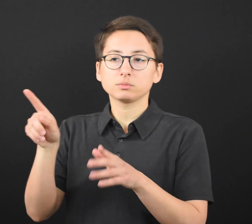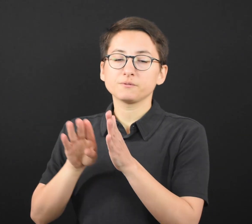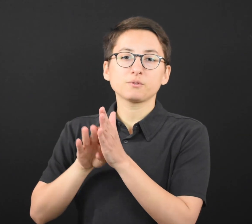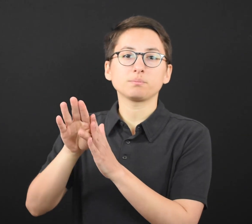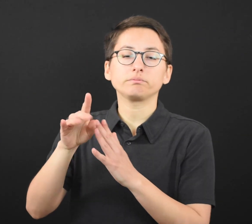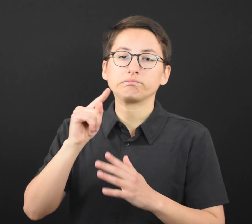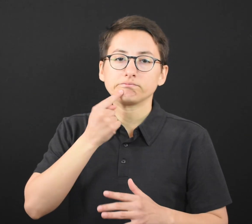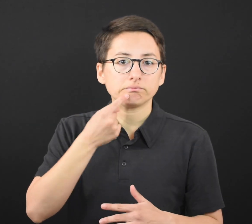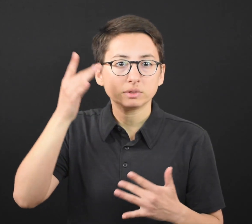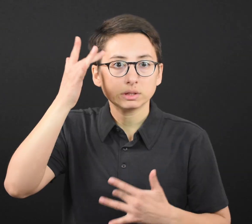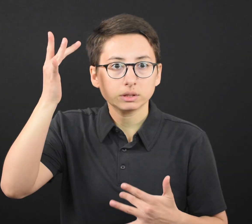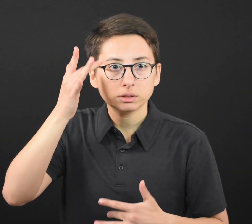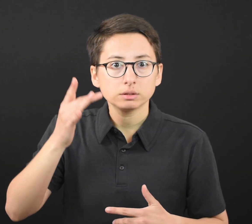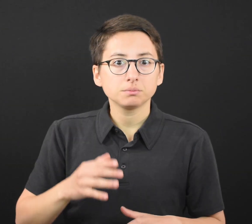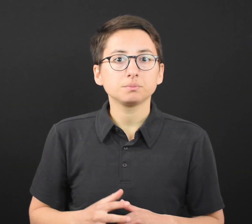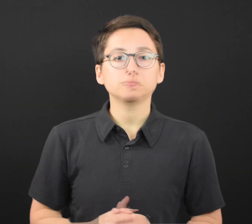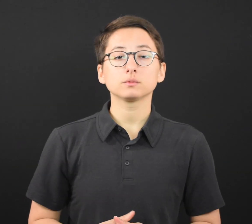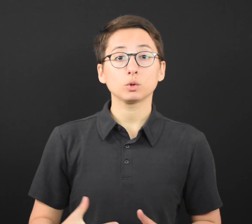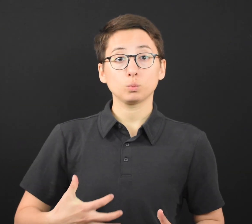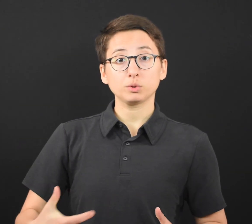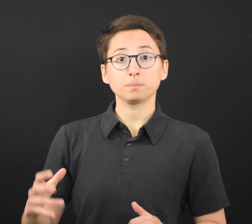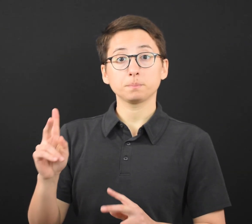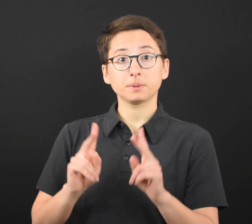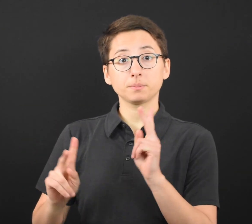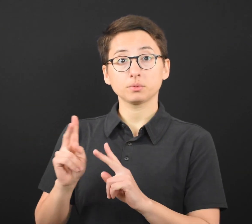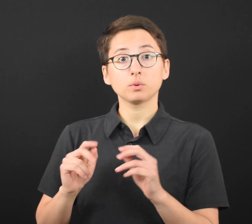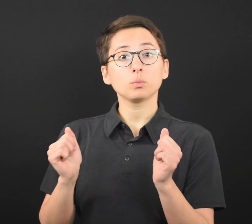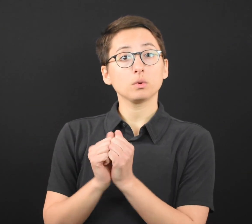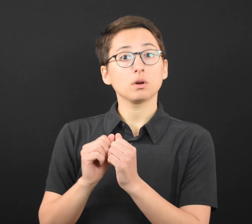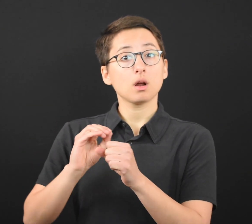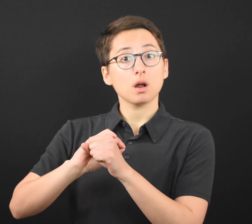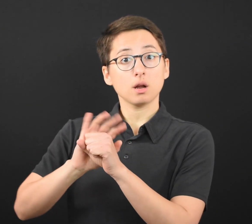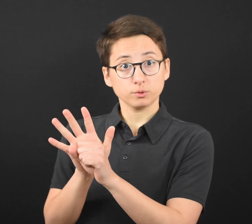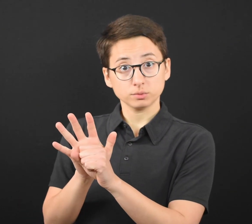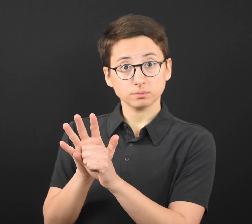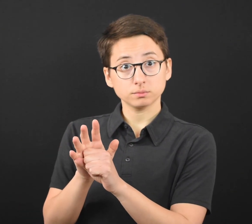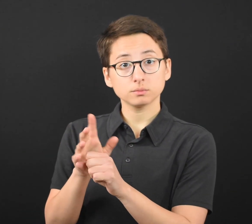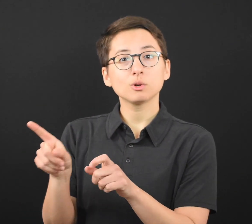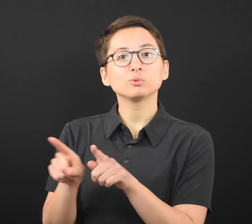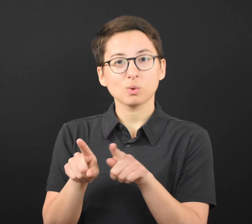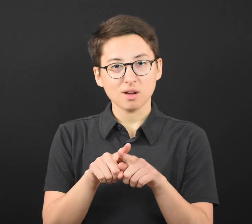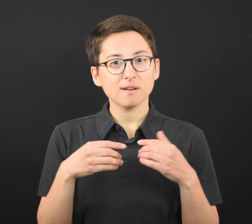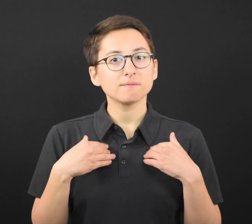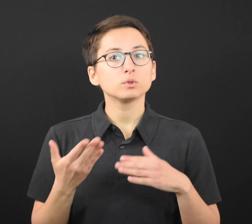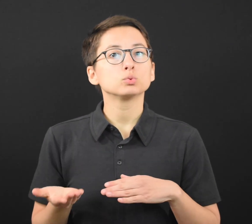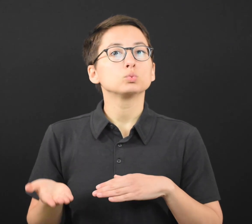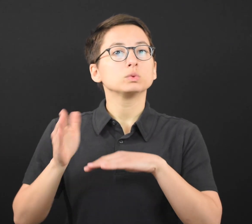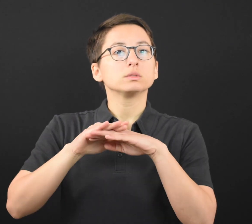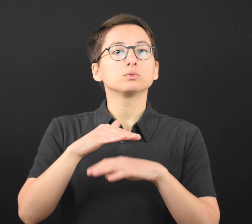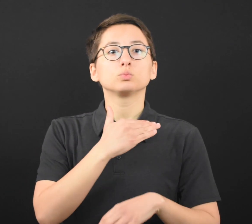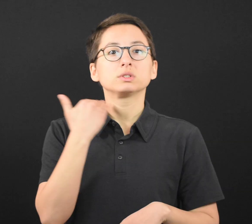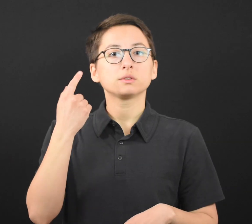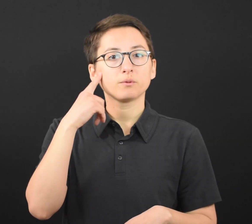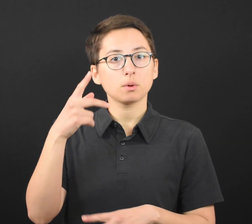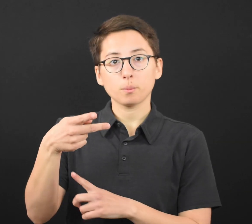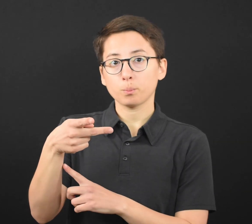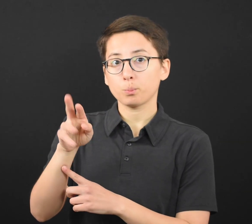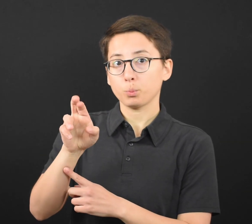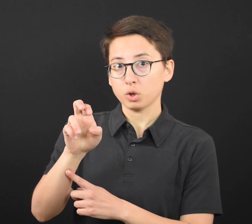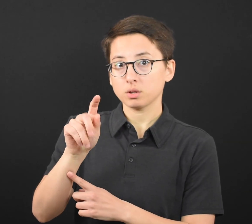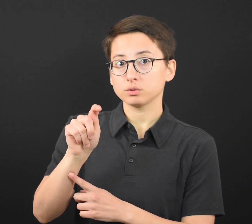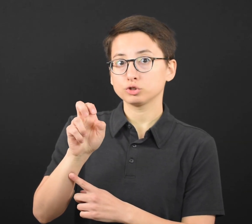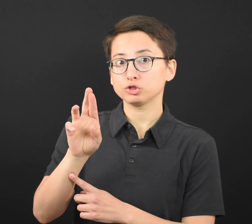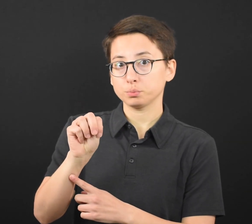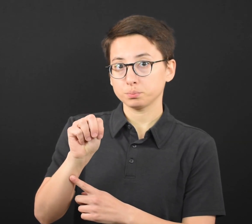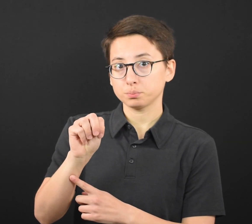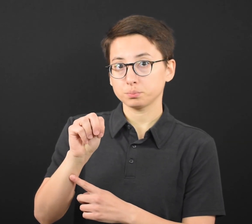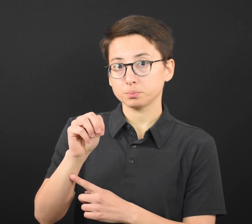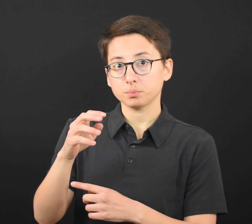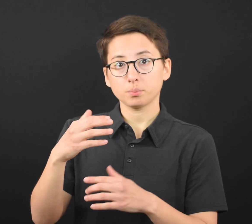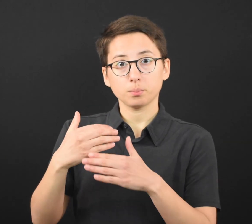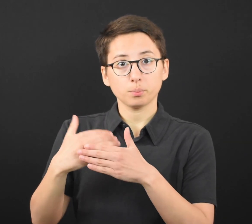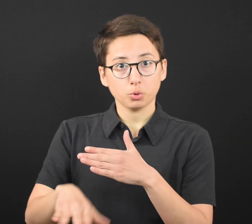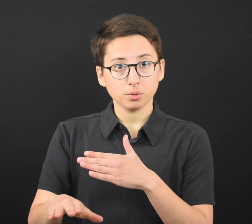● Pregnant people with COVID-19 are also at increased risk for preterm birth (delivering